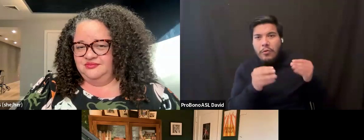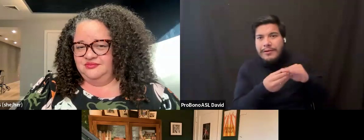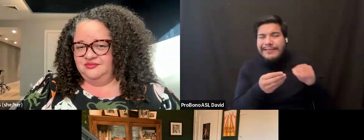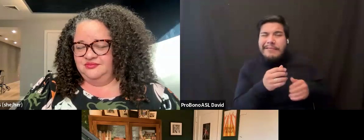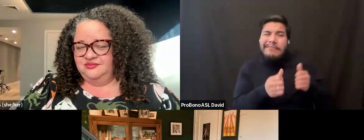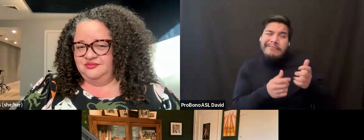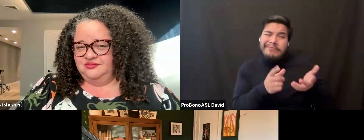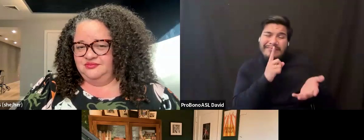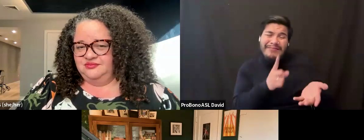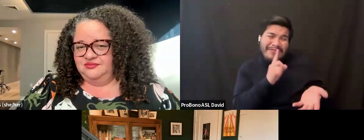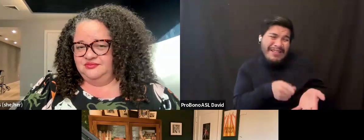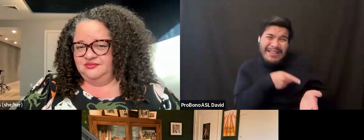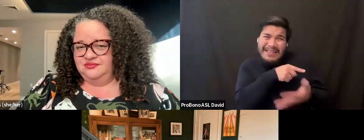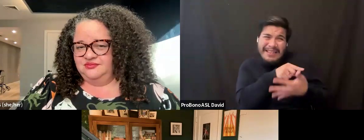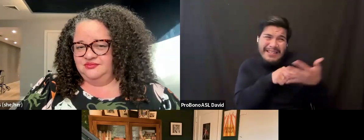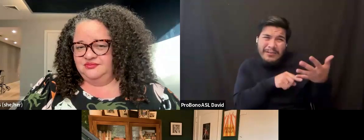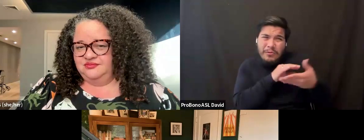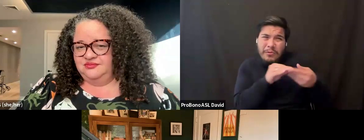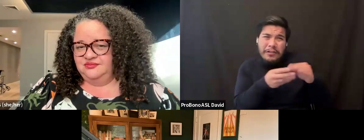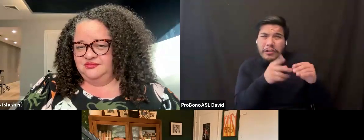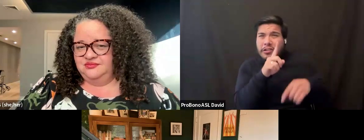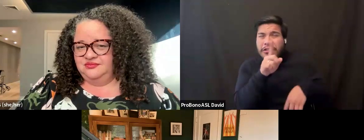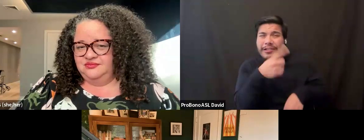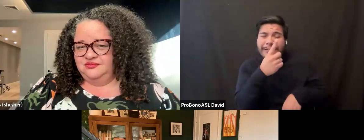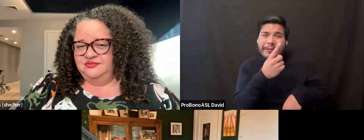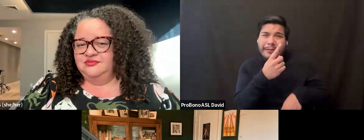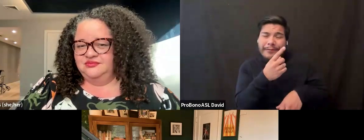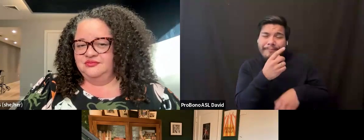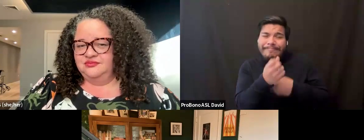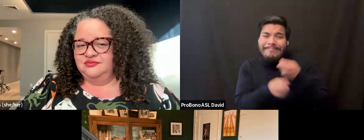reinforce thin people's sense of accomplishment that they are not fat,